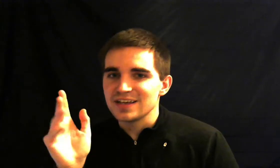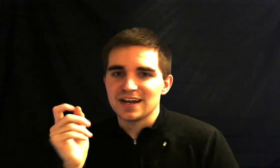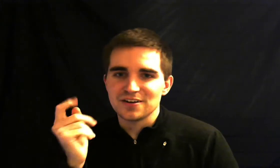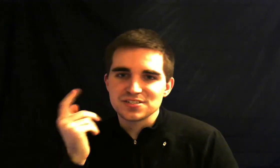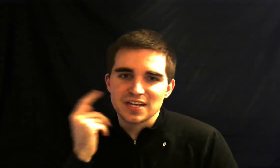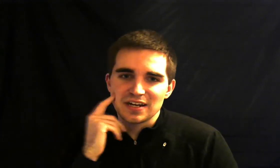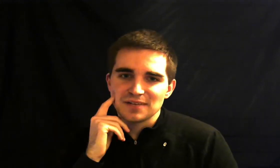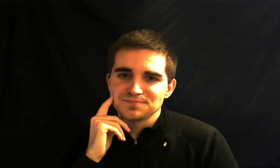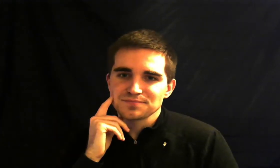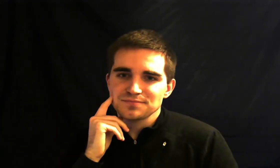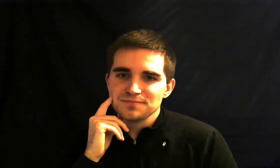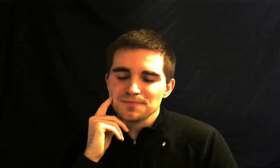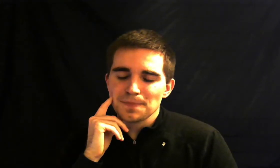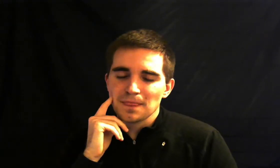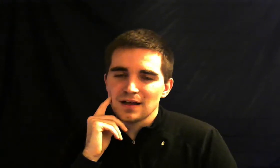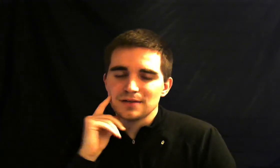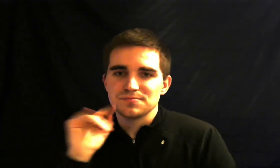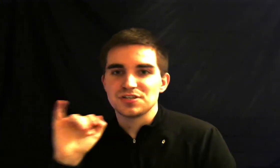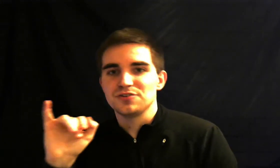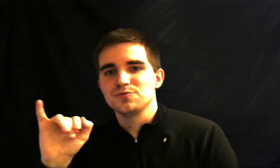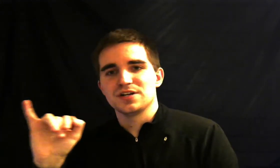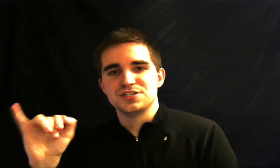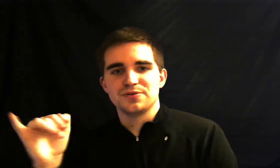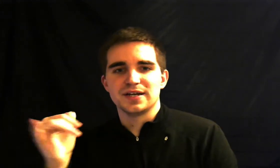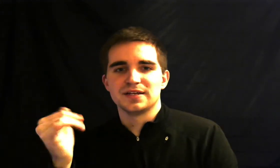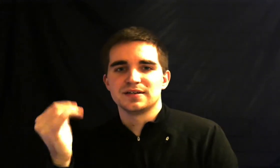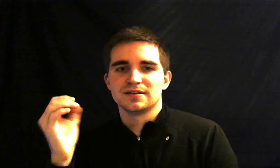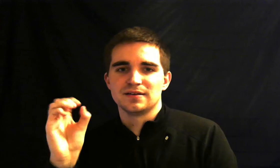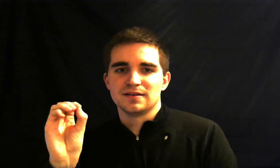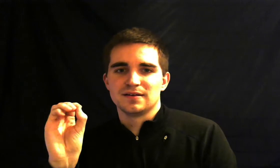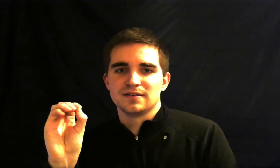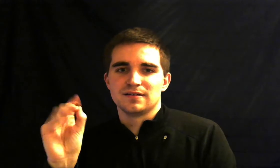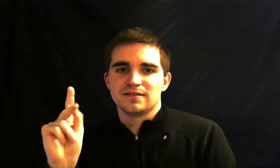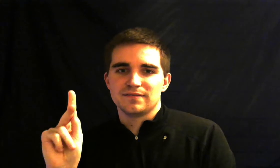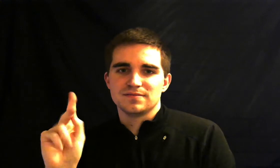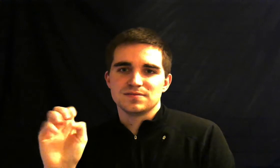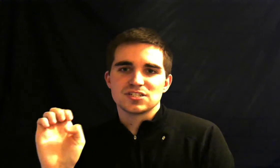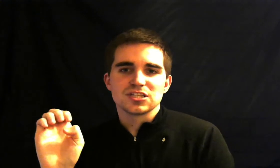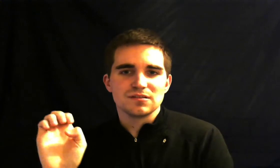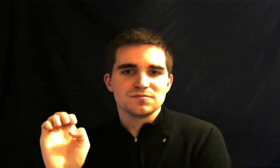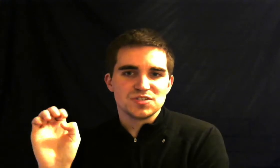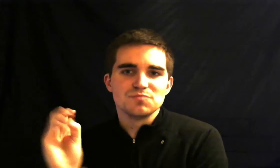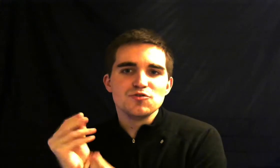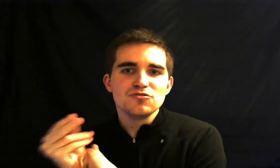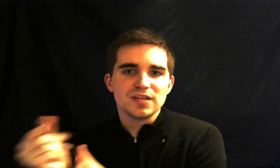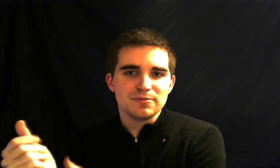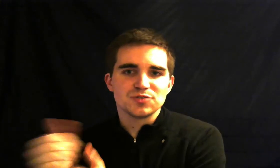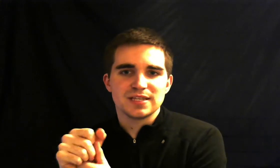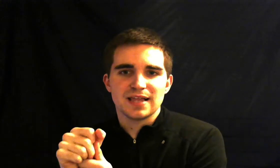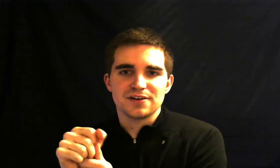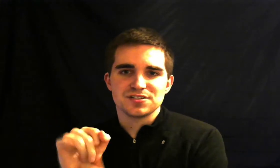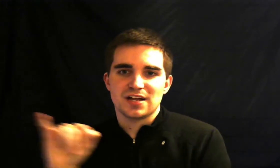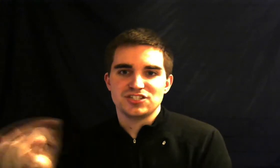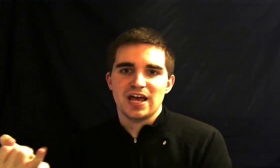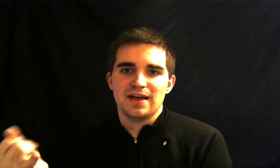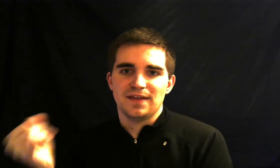understanding so you'd want to do it smoothly between the letters J and the